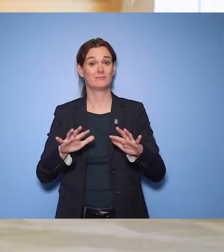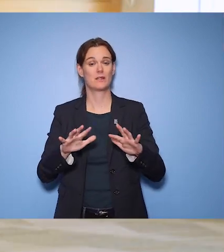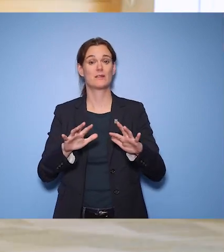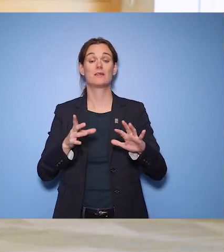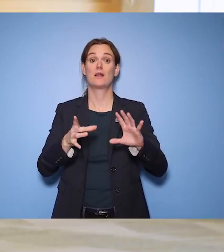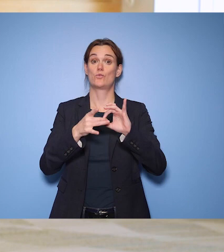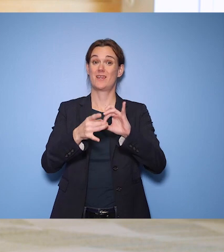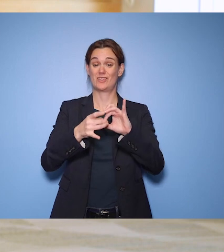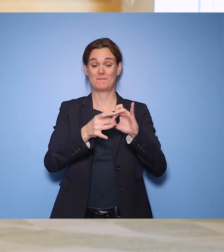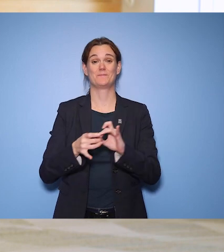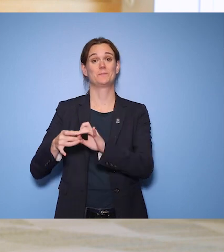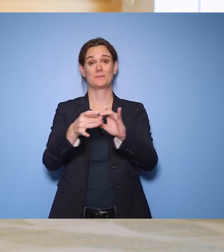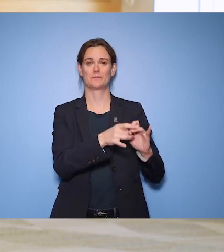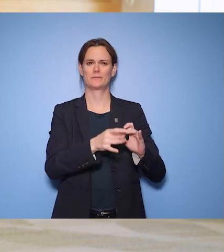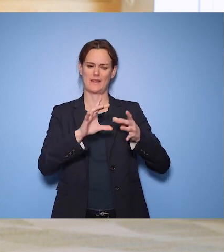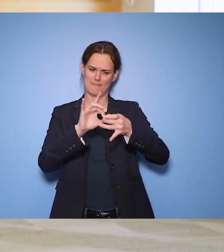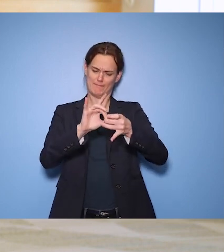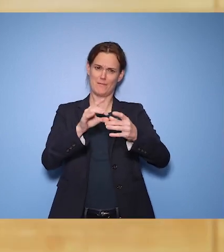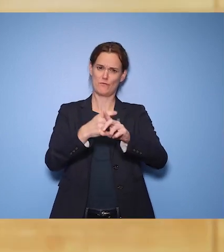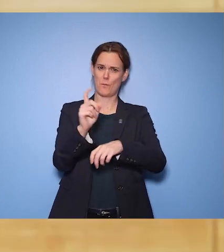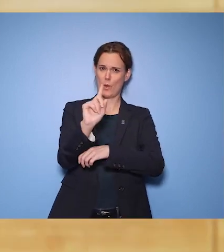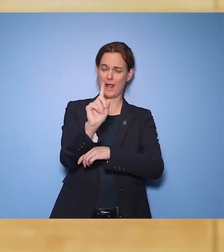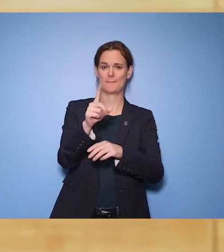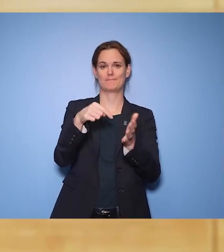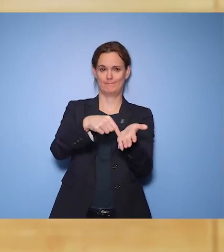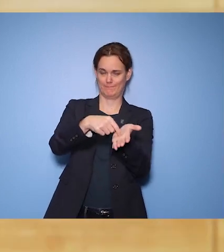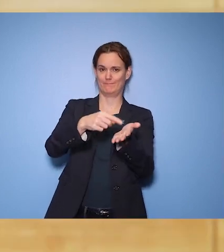The foundation for our collective relationship can be found in the words and the intent of